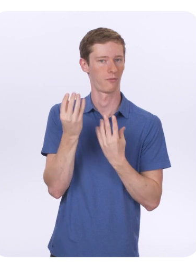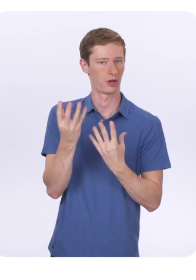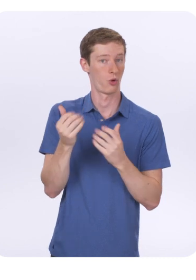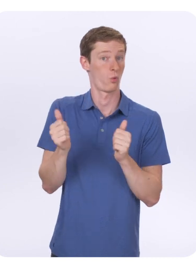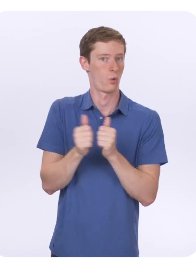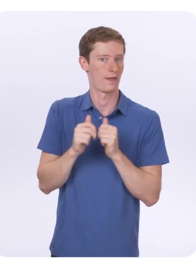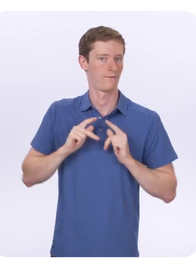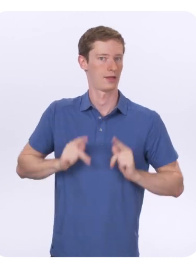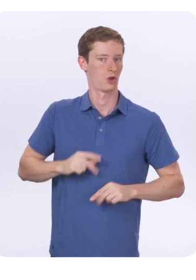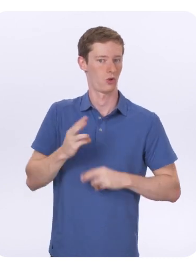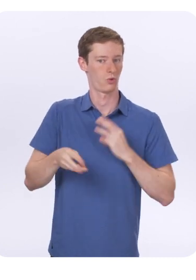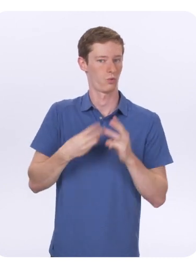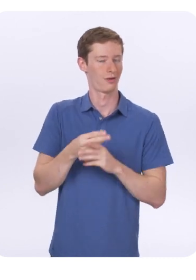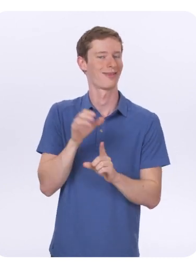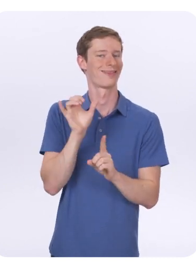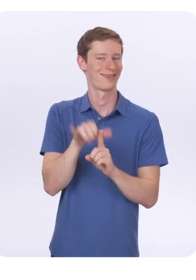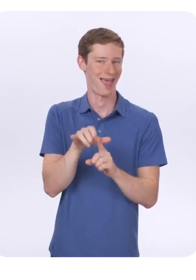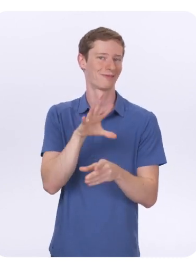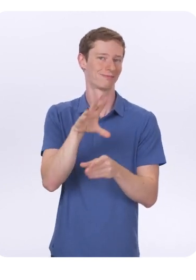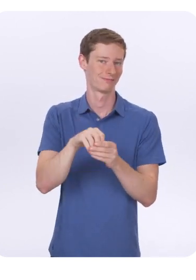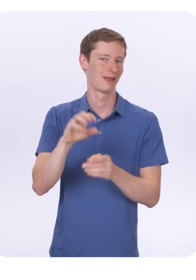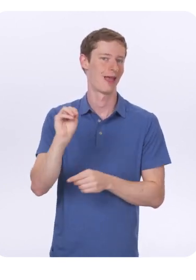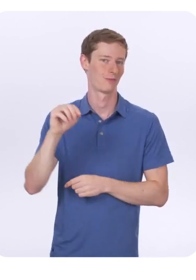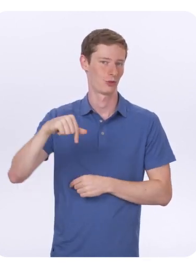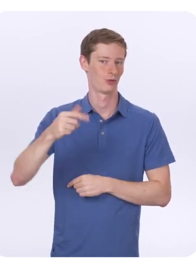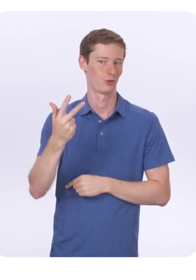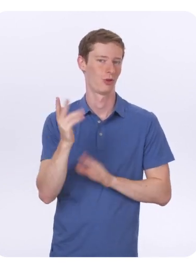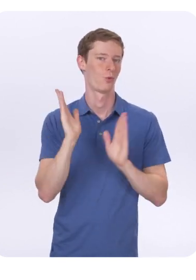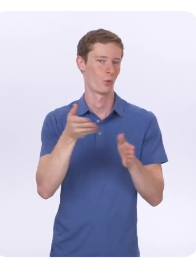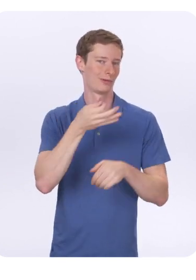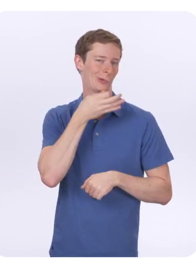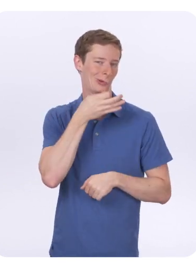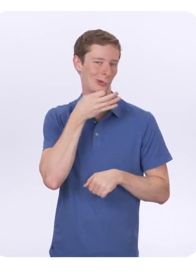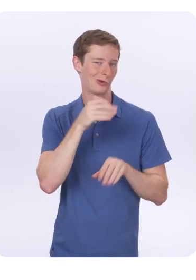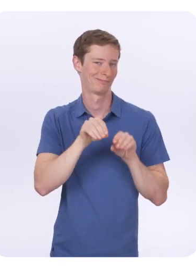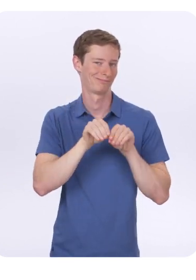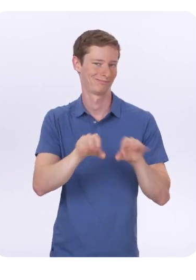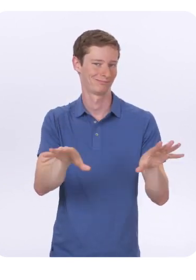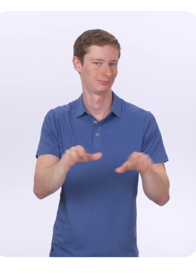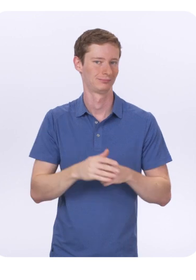and will ship in an upcoming browser release. Now to my colleague.